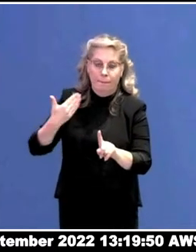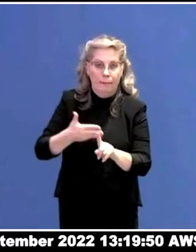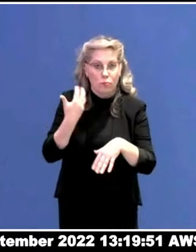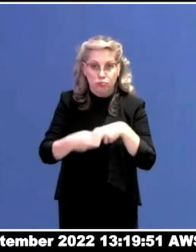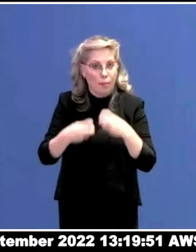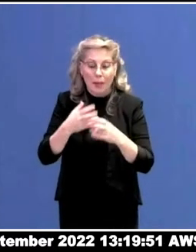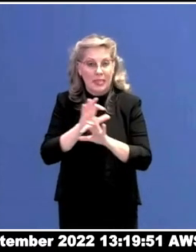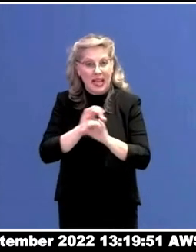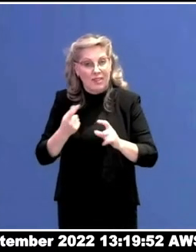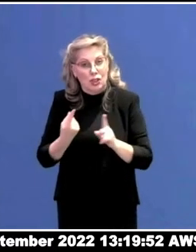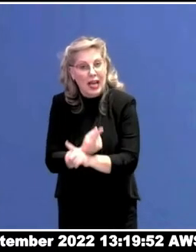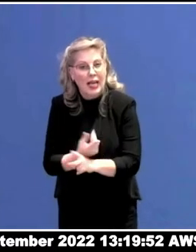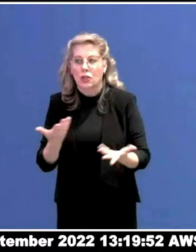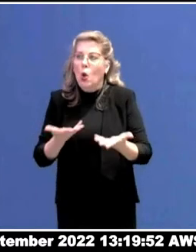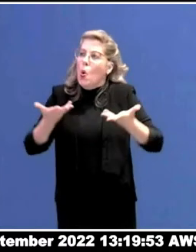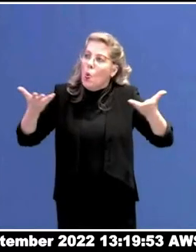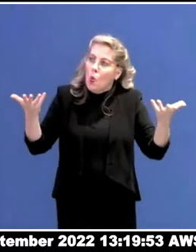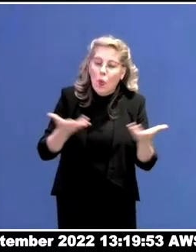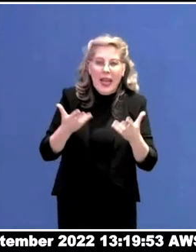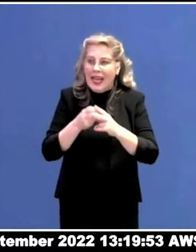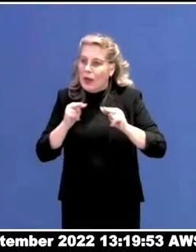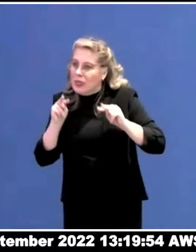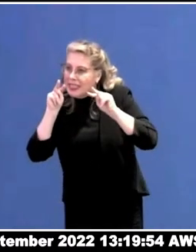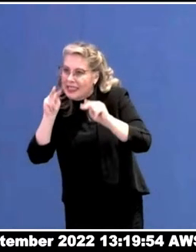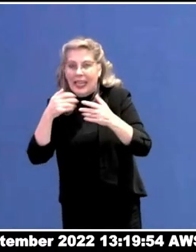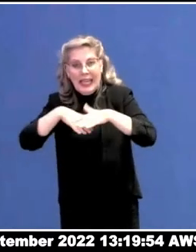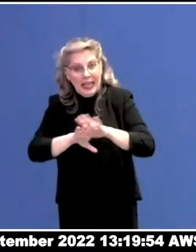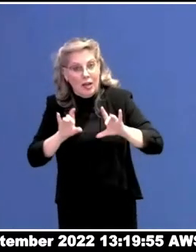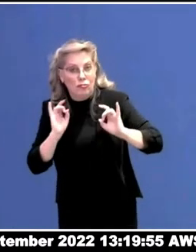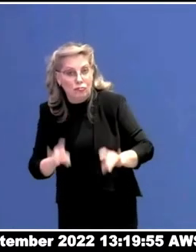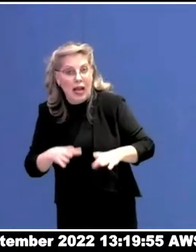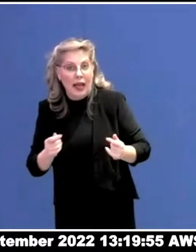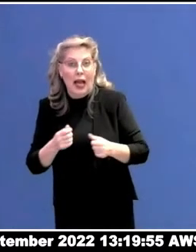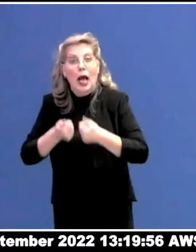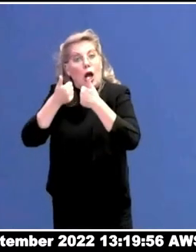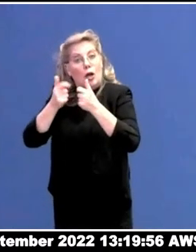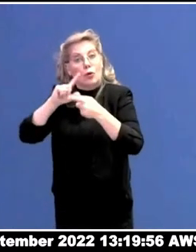want to go? Where is the best place in this country, if there is one, to start? Can I possibly answer that, Commissioners?